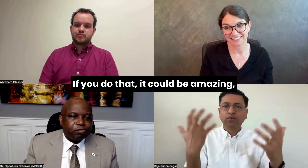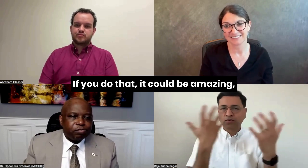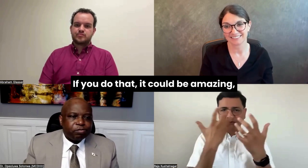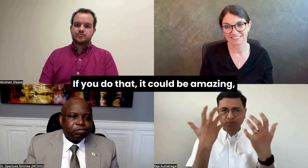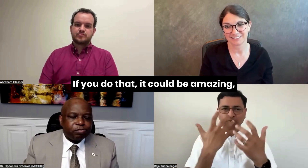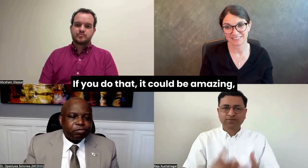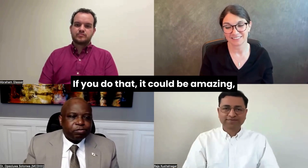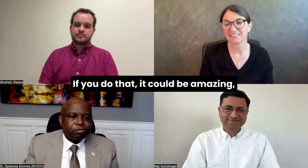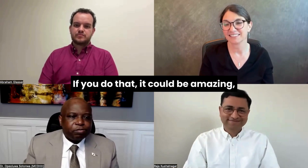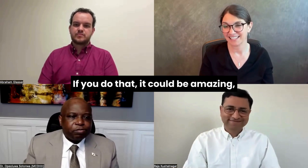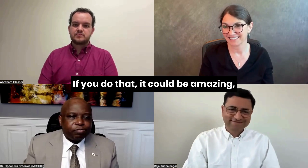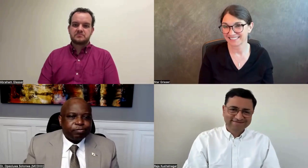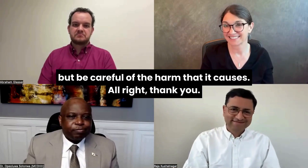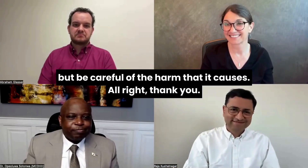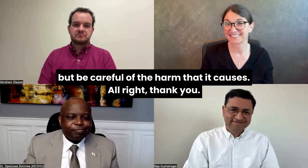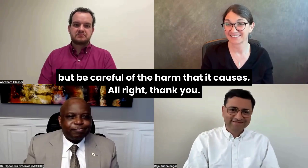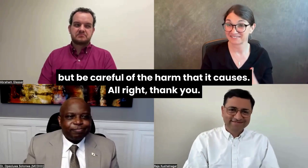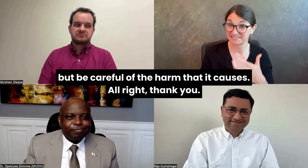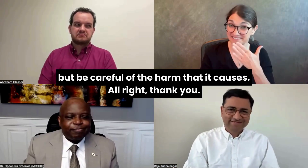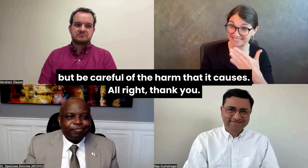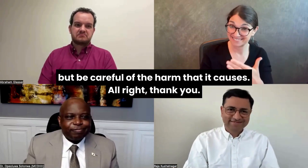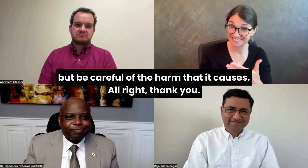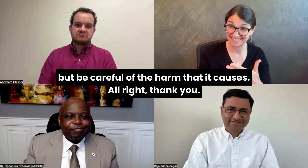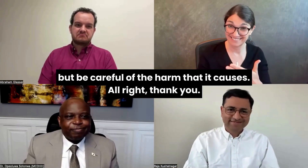but be careful of the harm that it causes. All right, thank you.